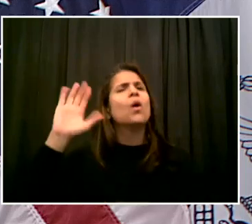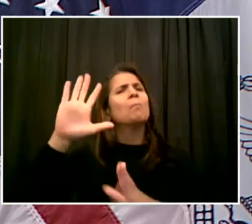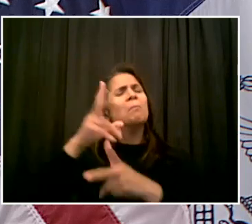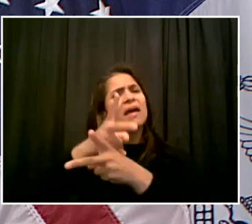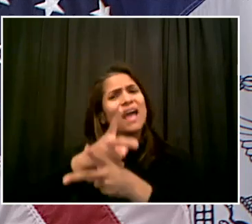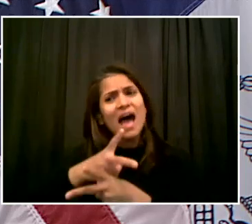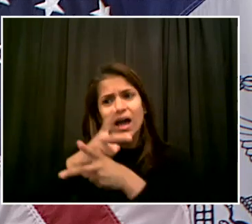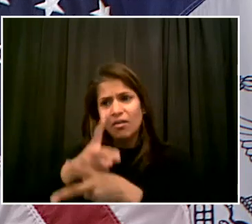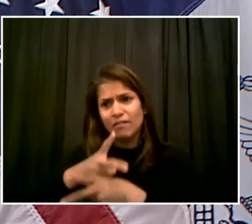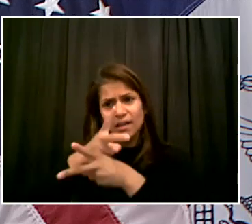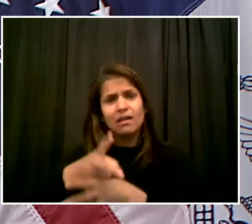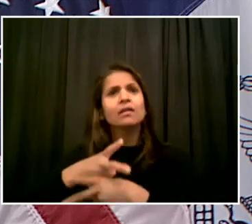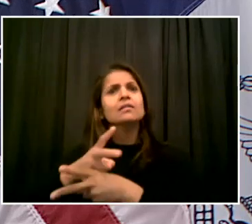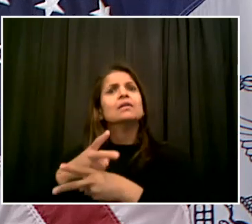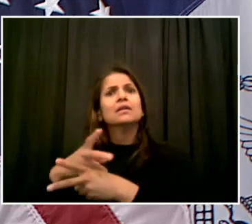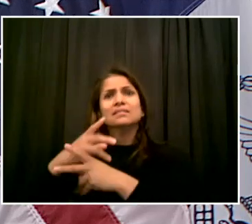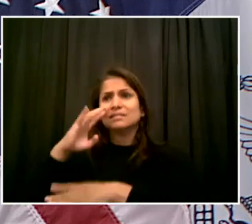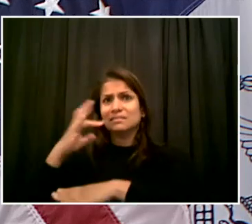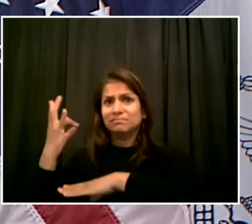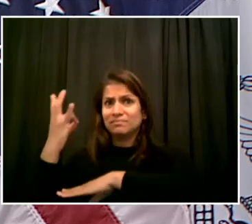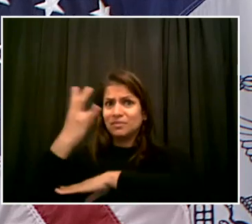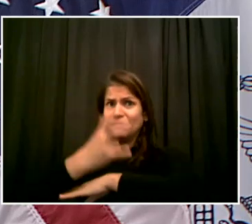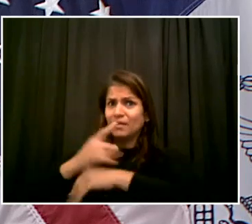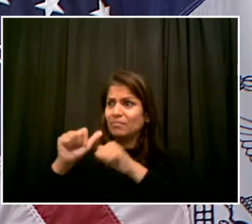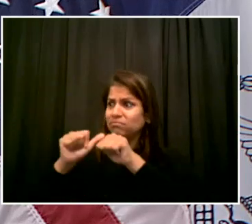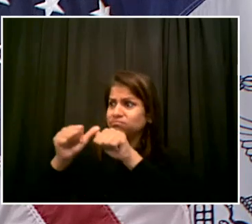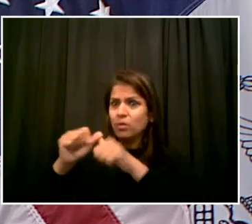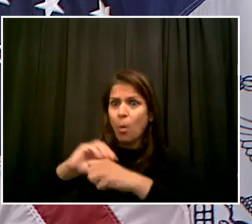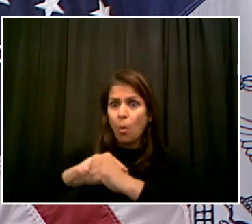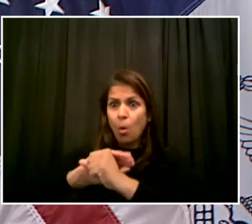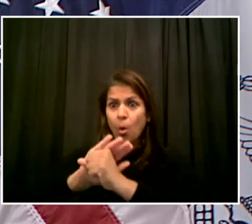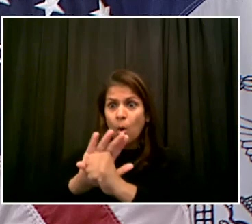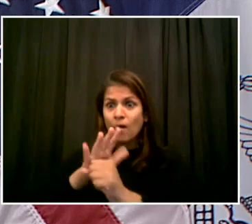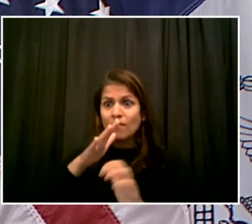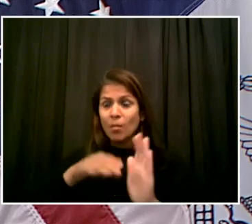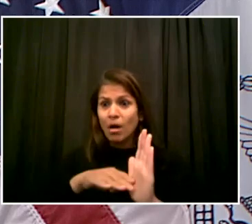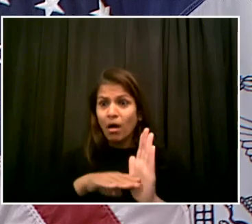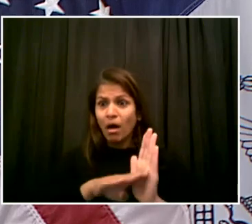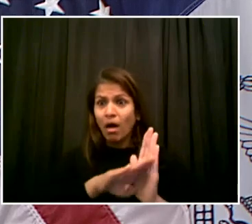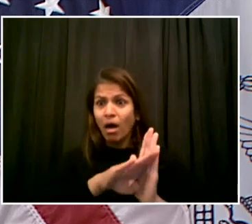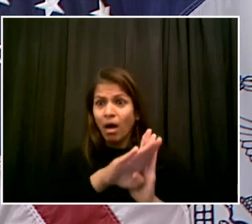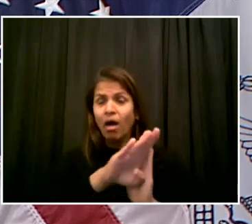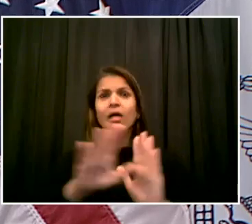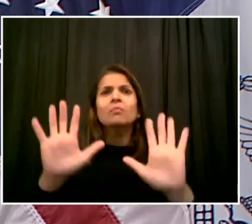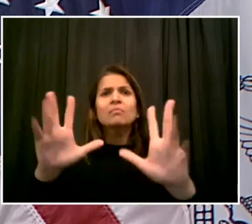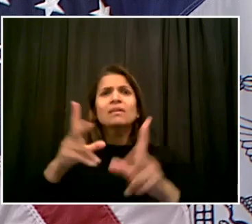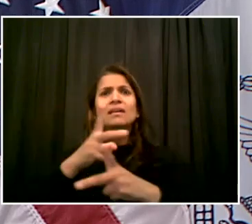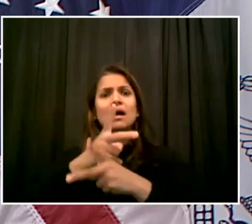AS THEY WILL NTCOIE NUTHAT DANGER IS INCREASI.NG I'M ASKING EVERYONE TO THINK ABOUT THAT PERSONALLY YOURSELF, T